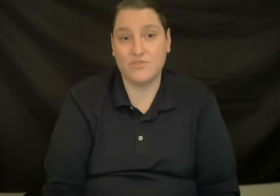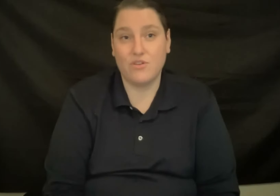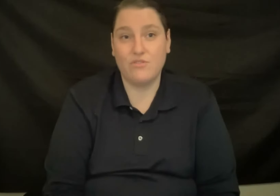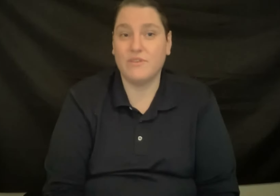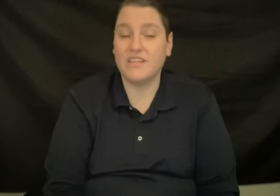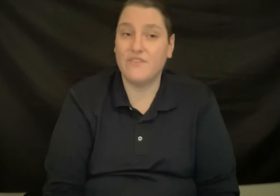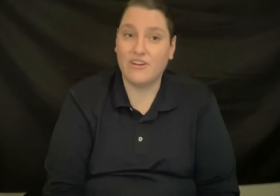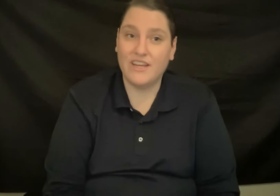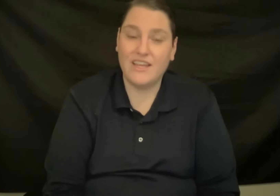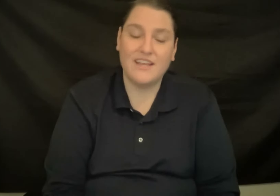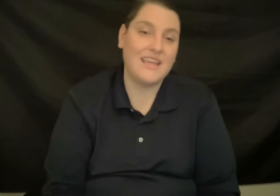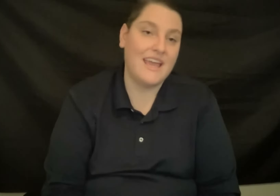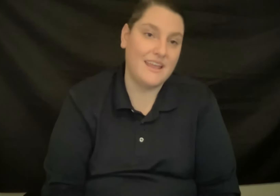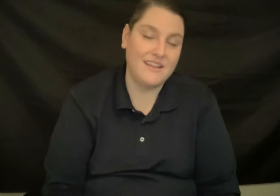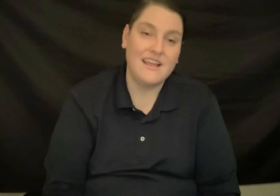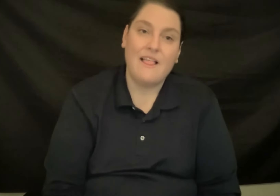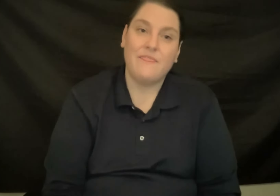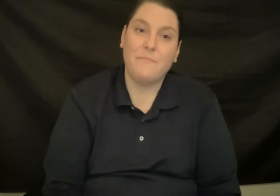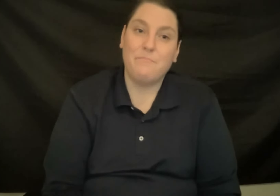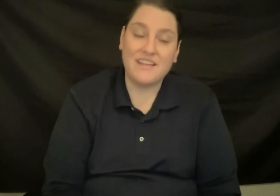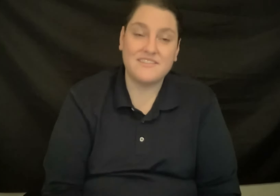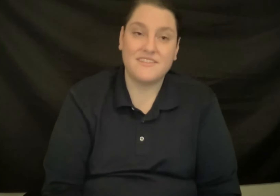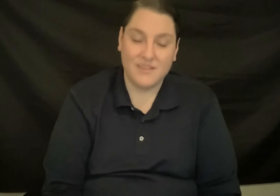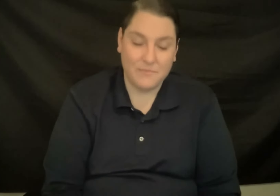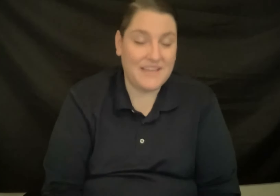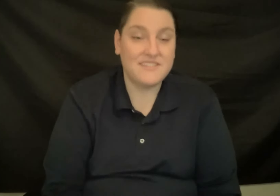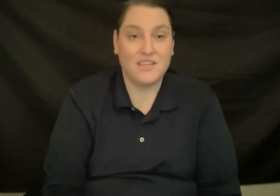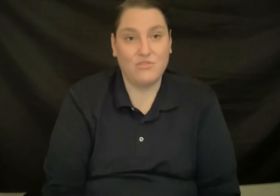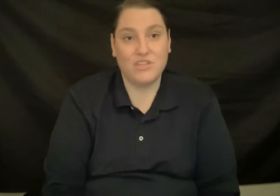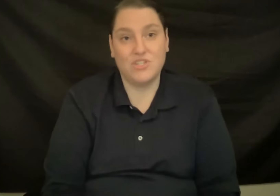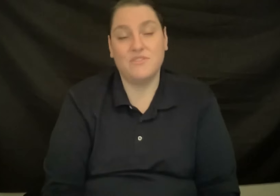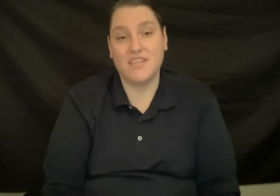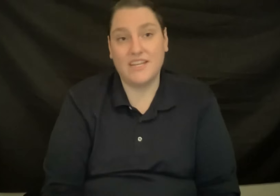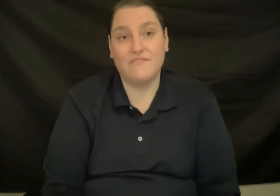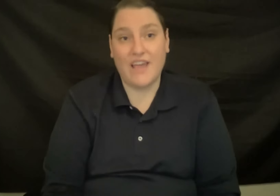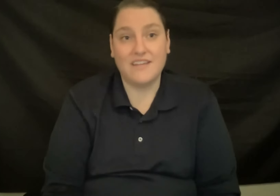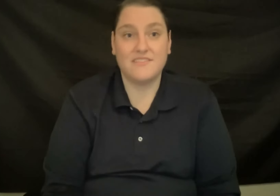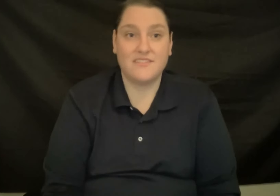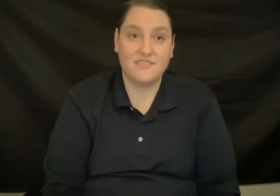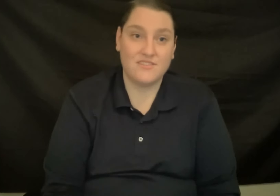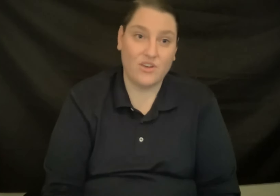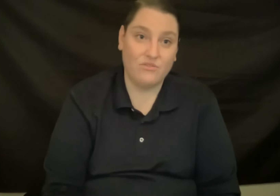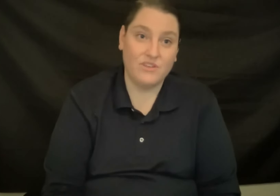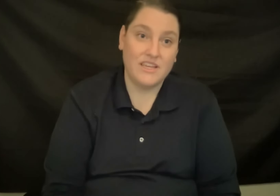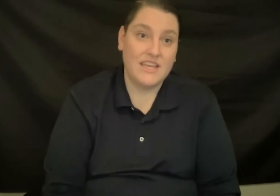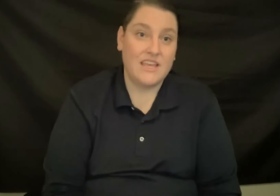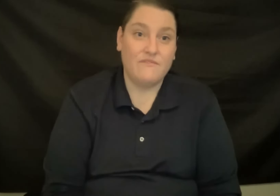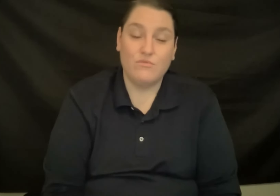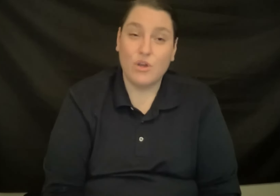And so, you know, the medications really do -- and the timing -- really do make a difference.